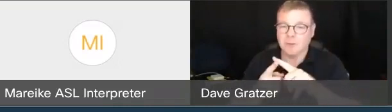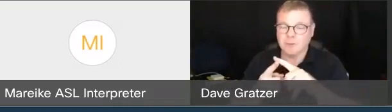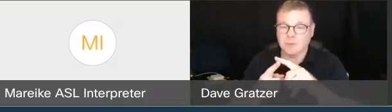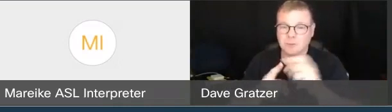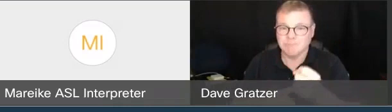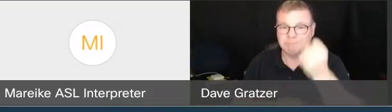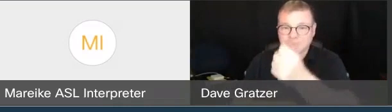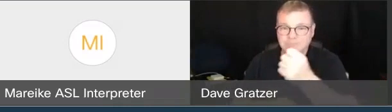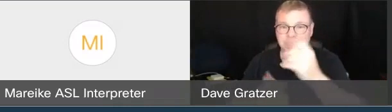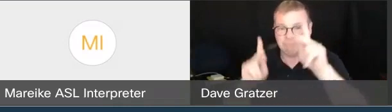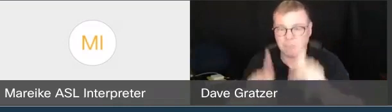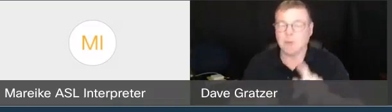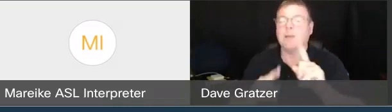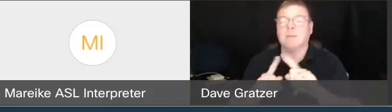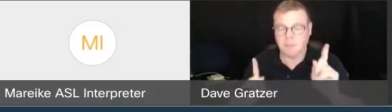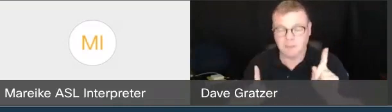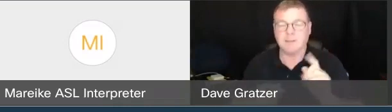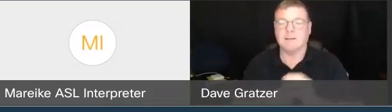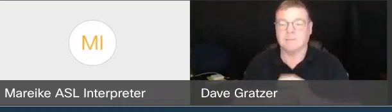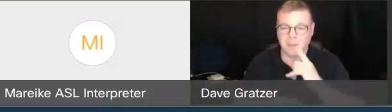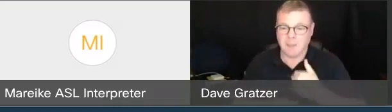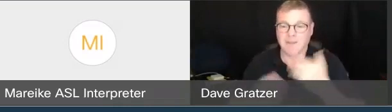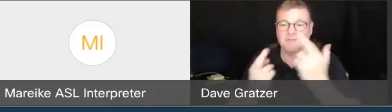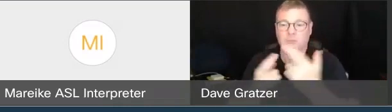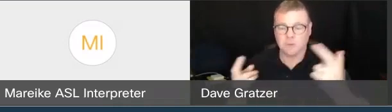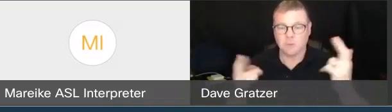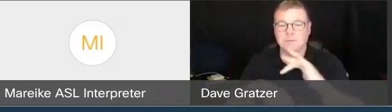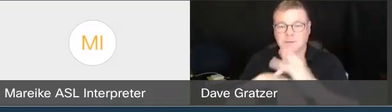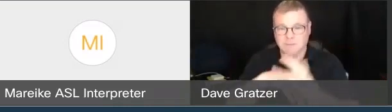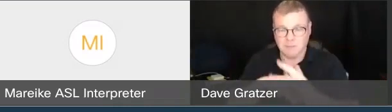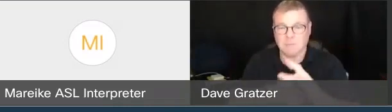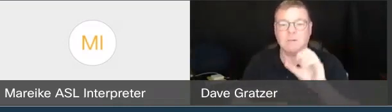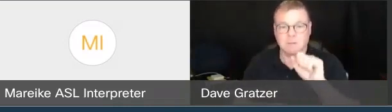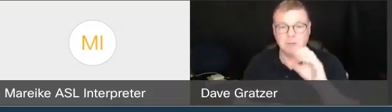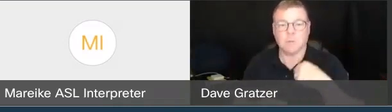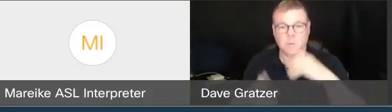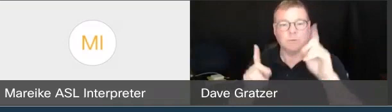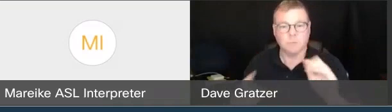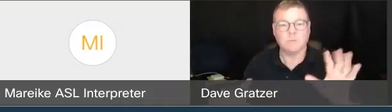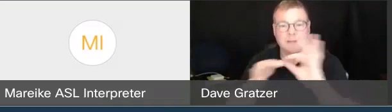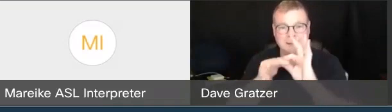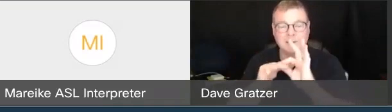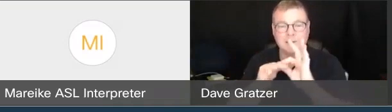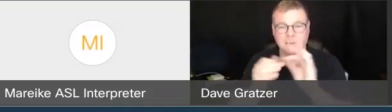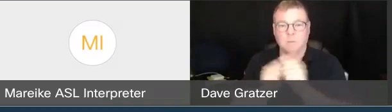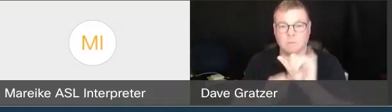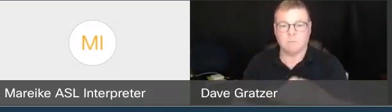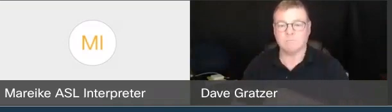but there are resources available. And so we do connect people with those Gary, I don't